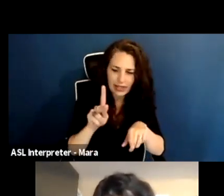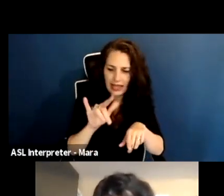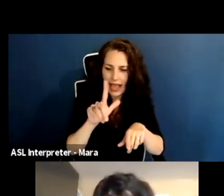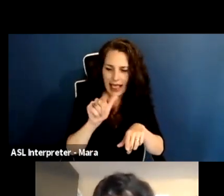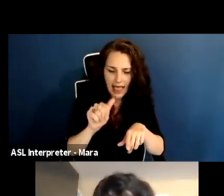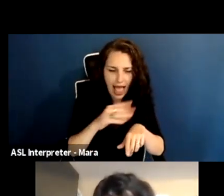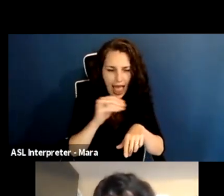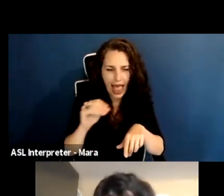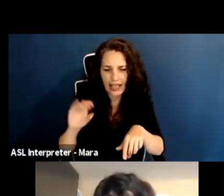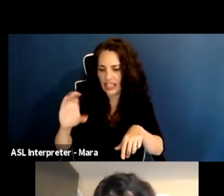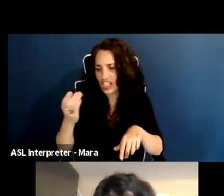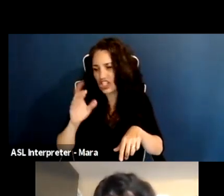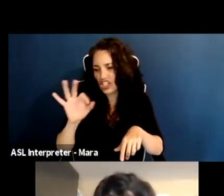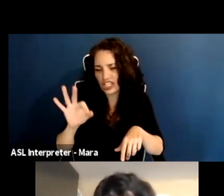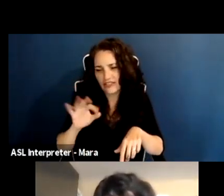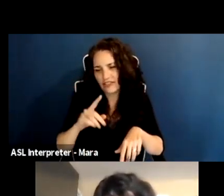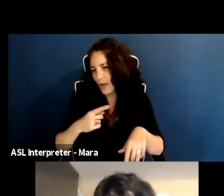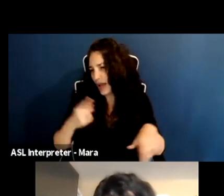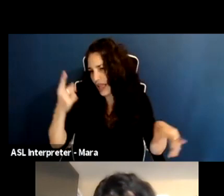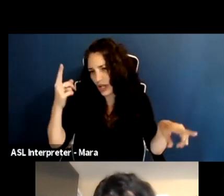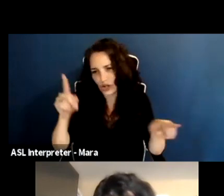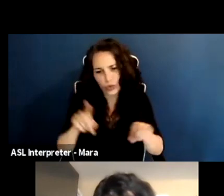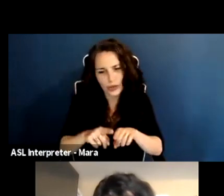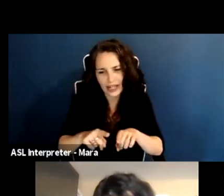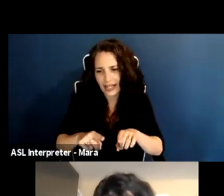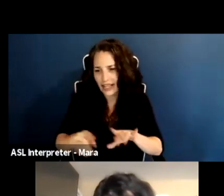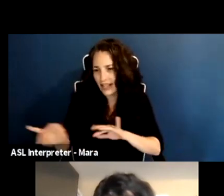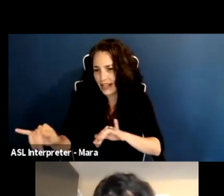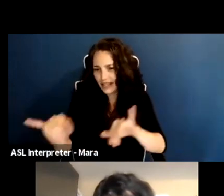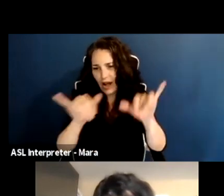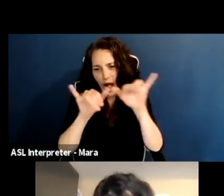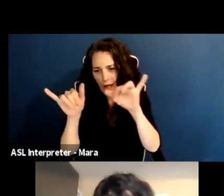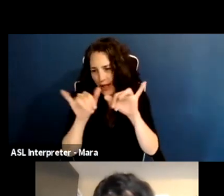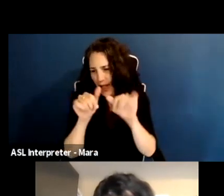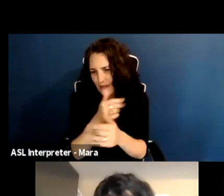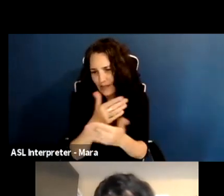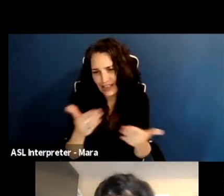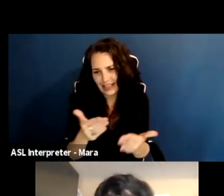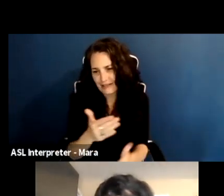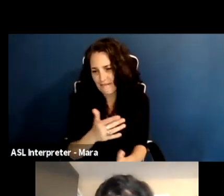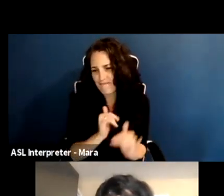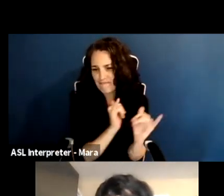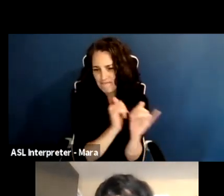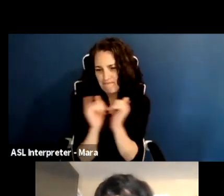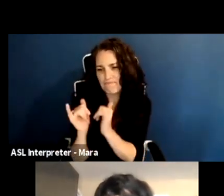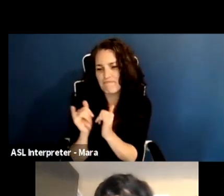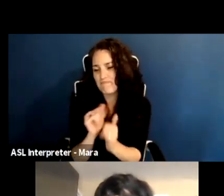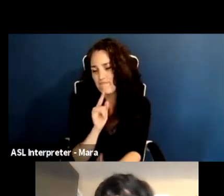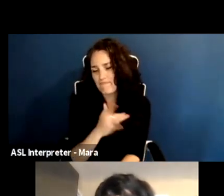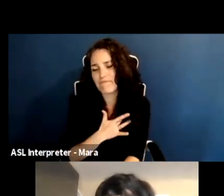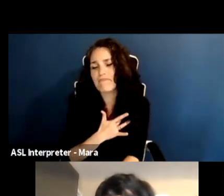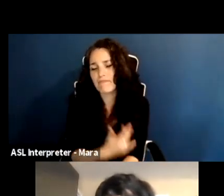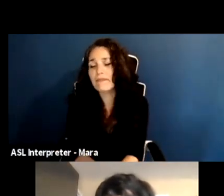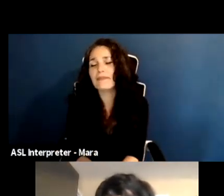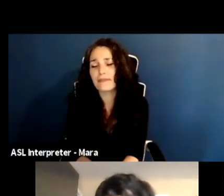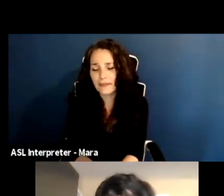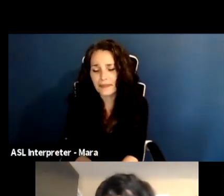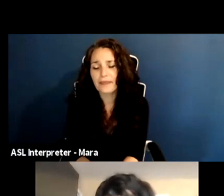I completely resonate with what you guys said with all of it. And I feel like it's just such a, it was such a beautiful experience.